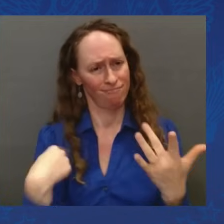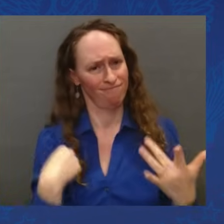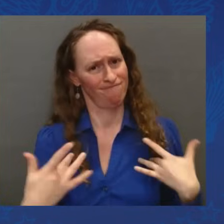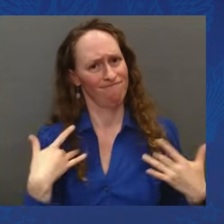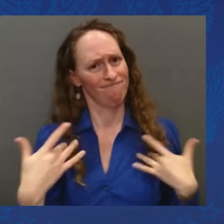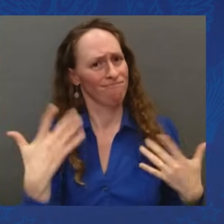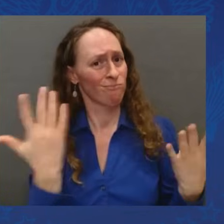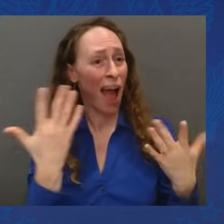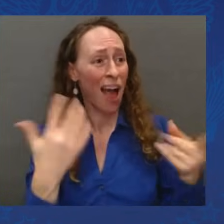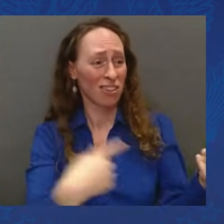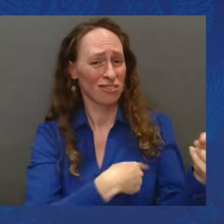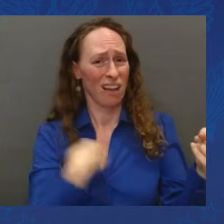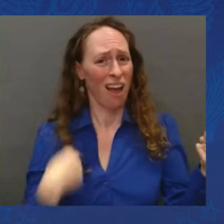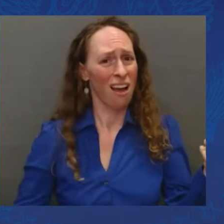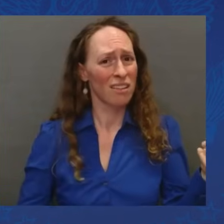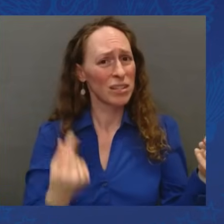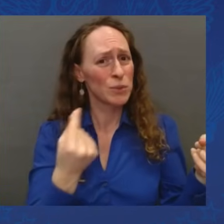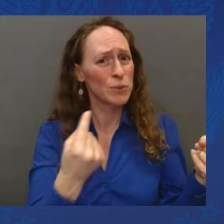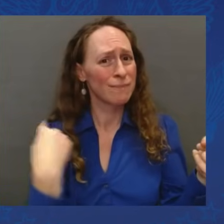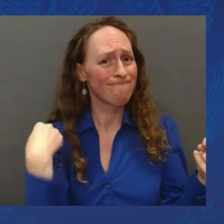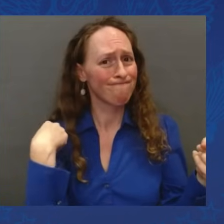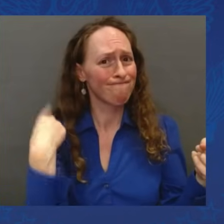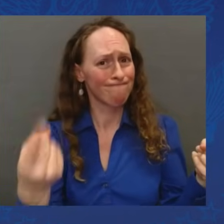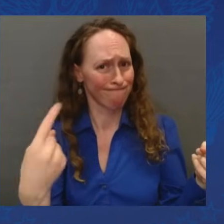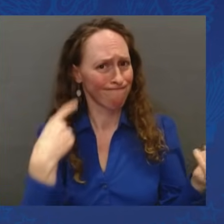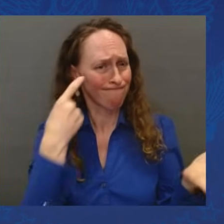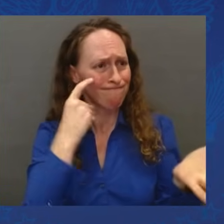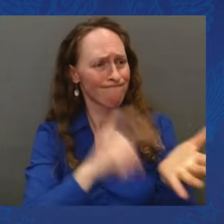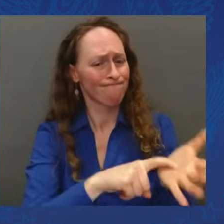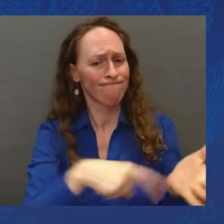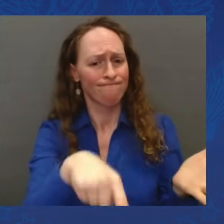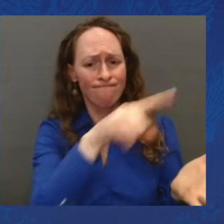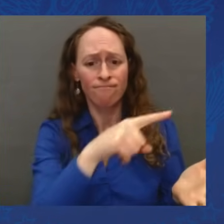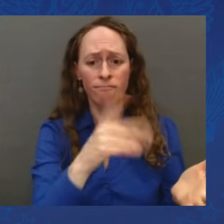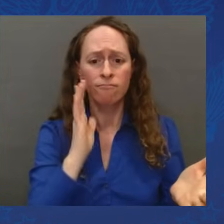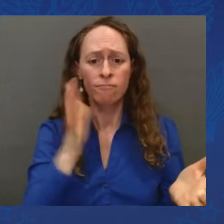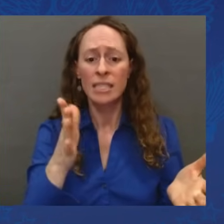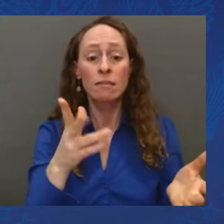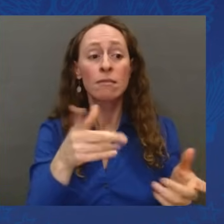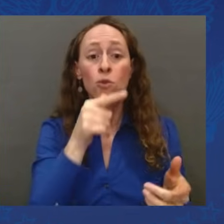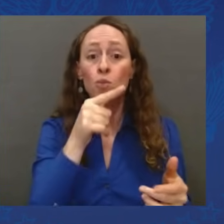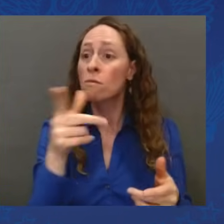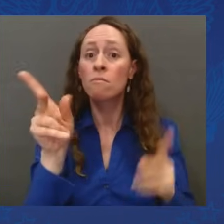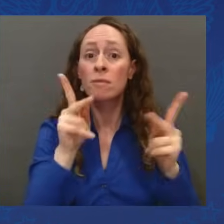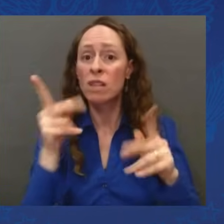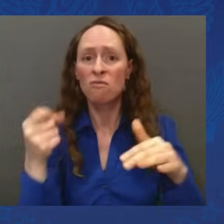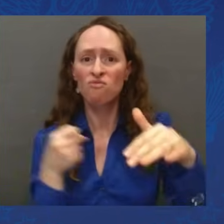human rights, and corrective -- coercive activities in the South China Sea. We discussed all three of those things.